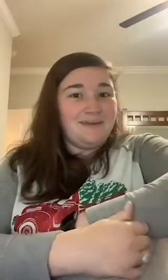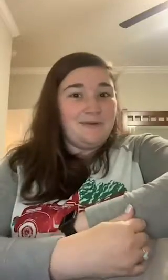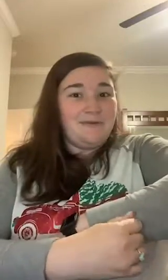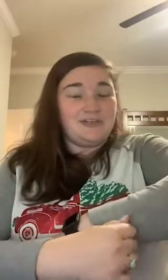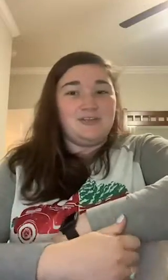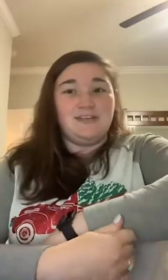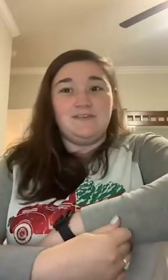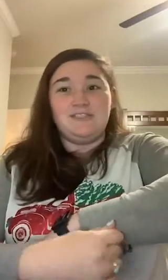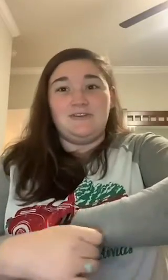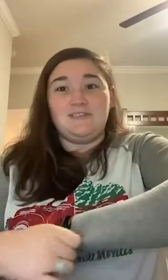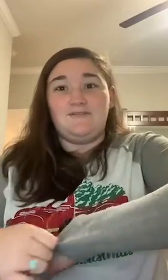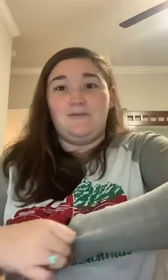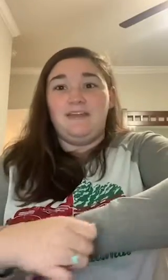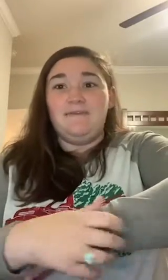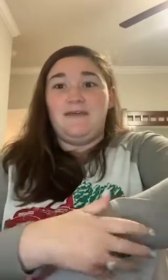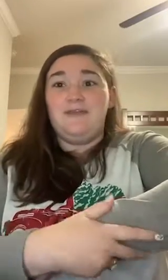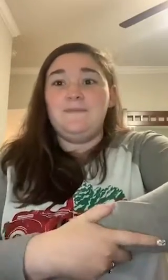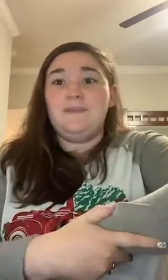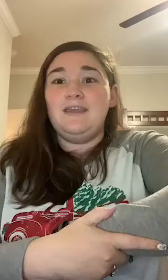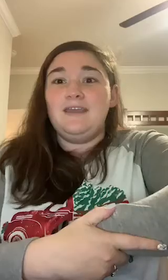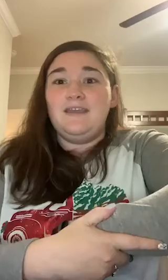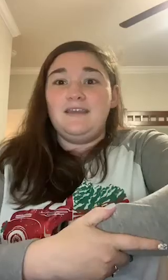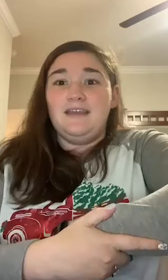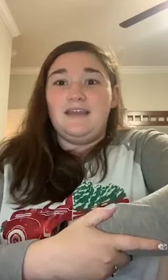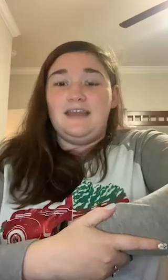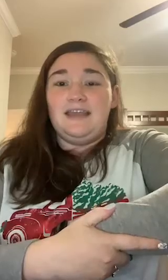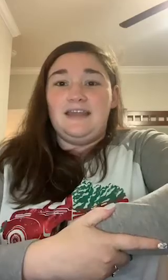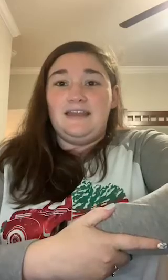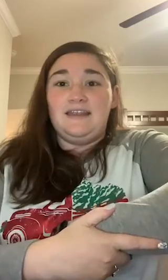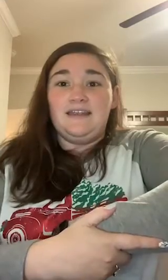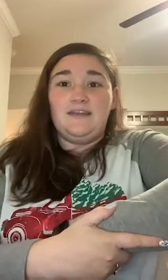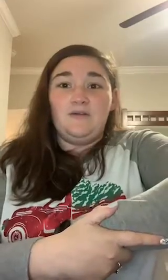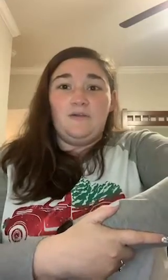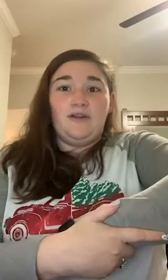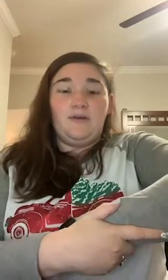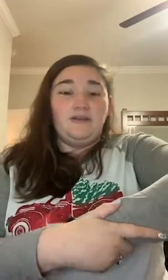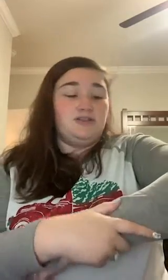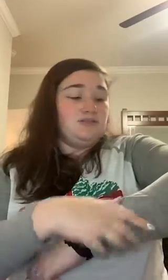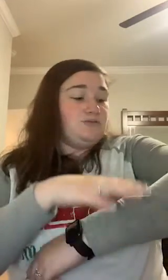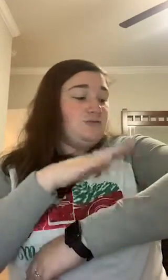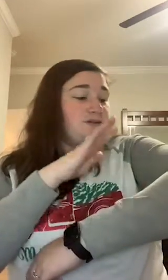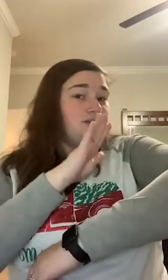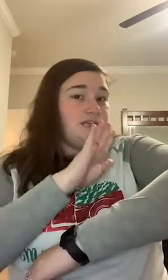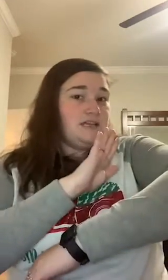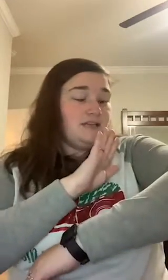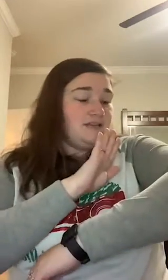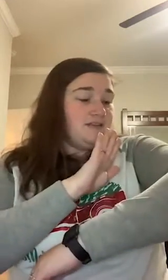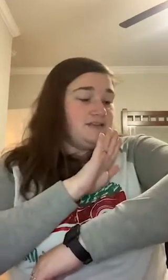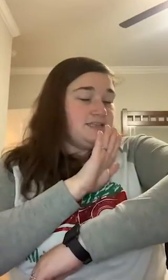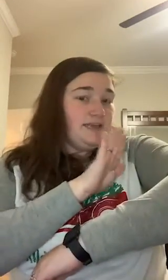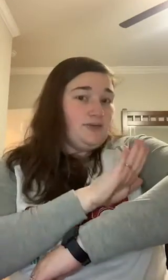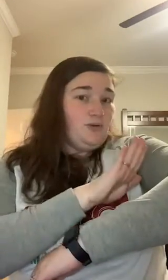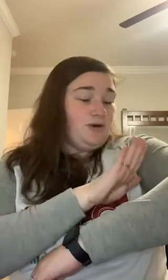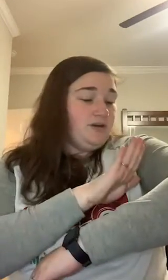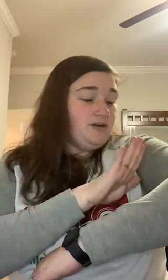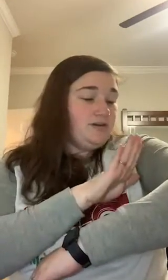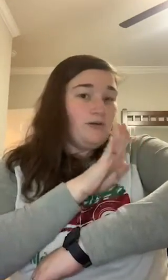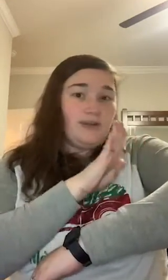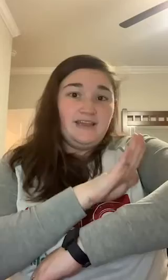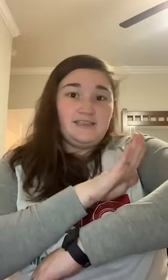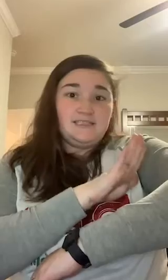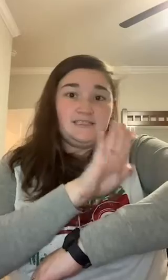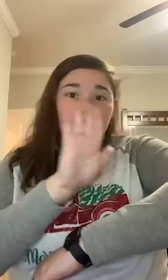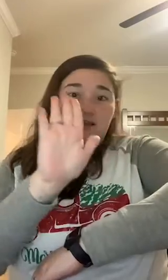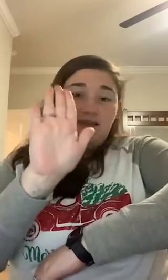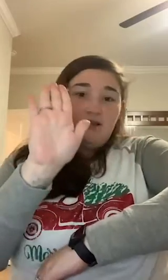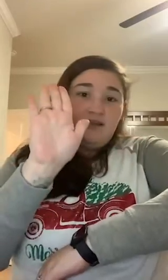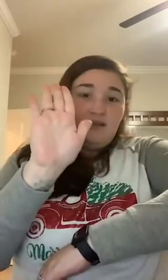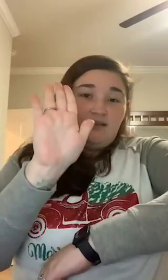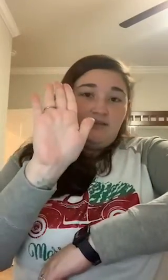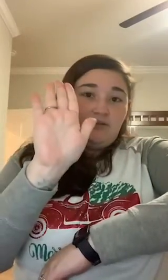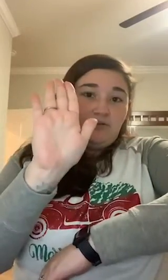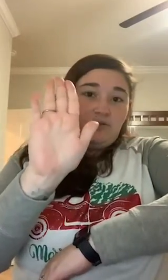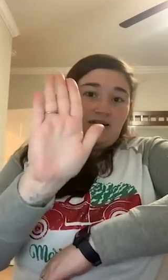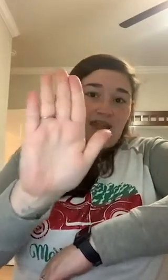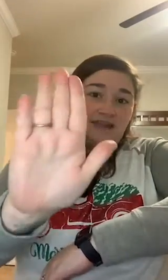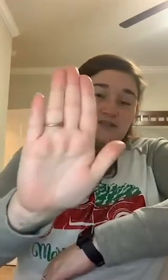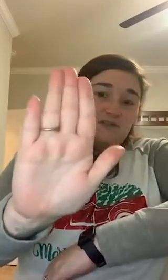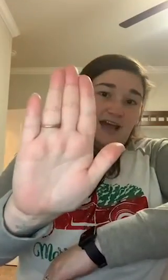picture yourself as Joseph holding the baby and we're going to say your or His. your hand is flat